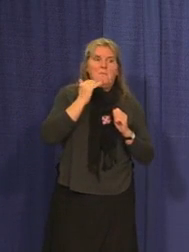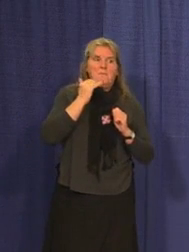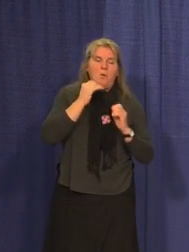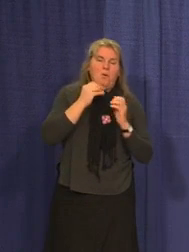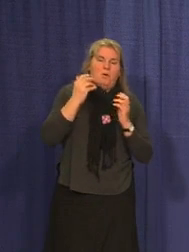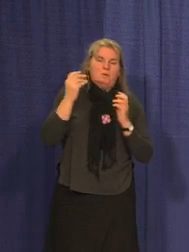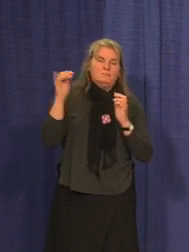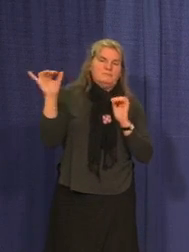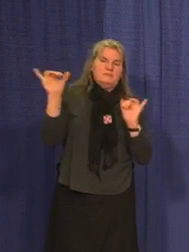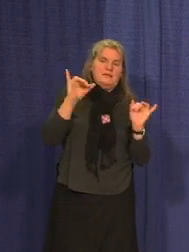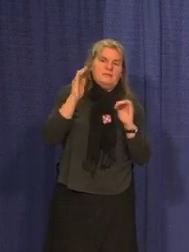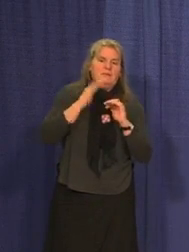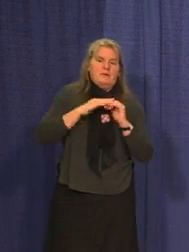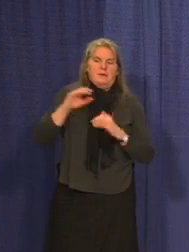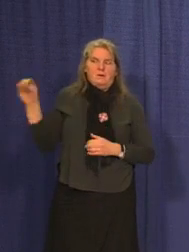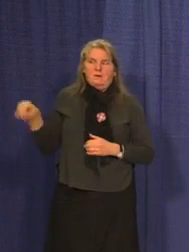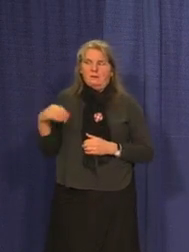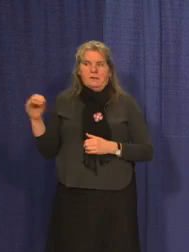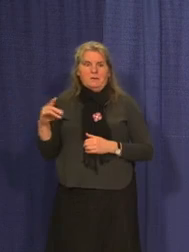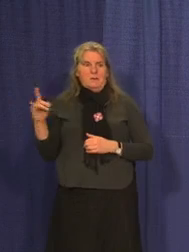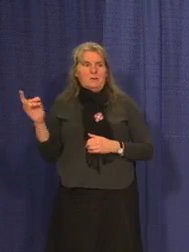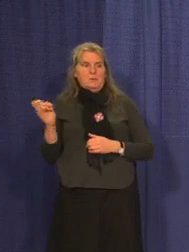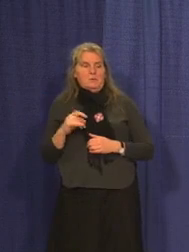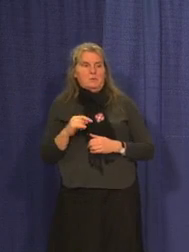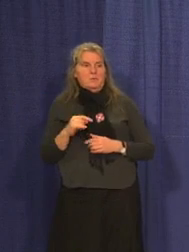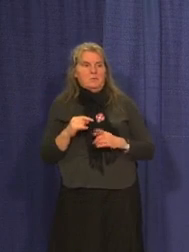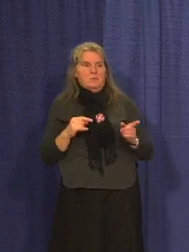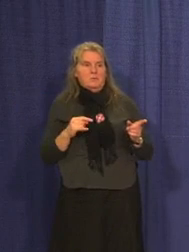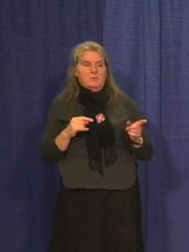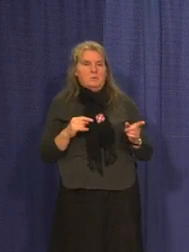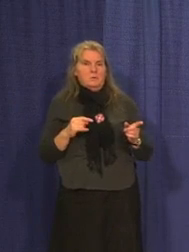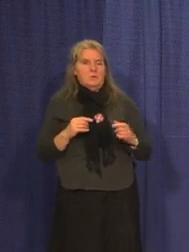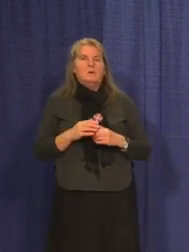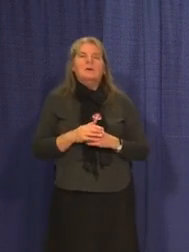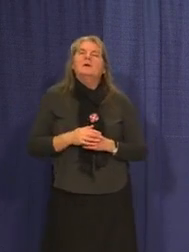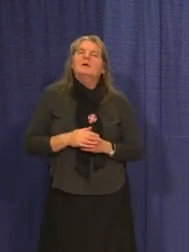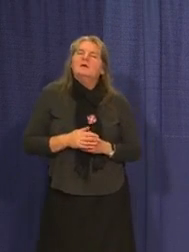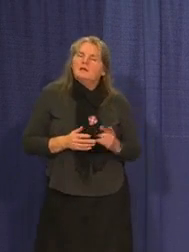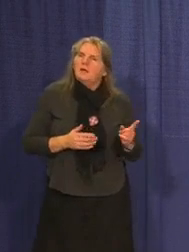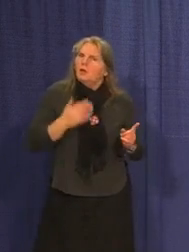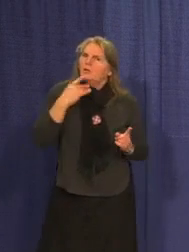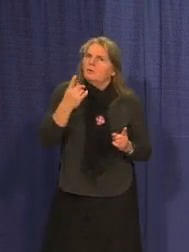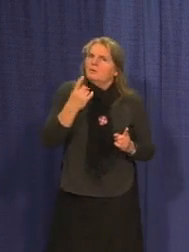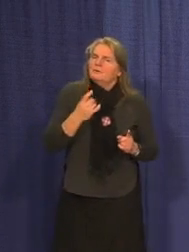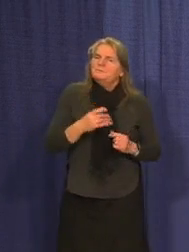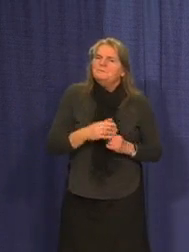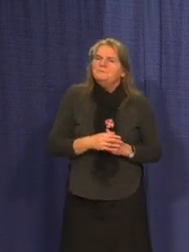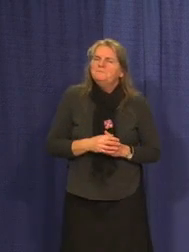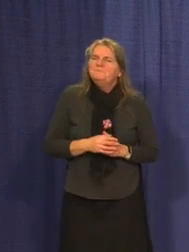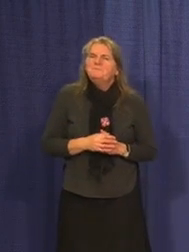to the Yukon than, say, Ontario or Alberta.